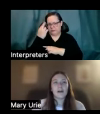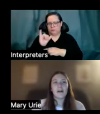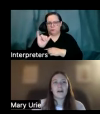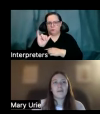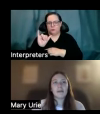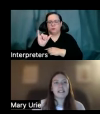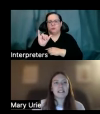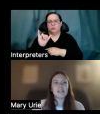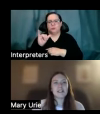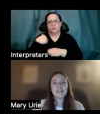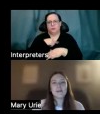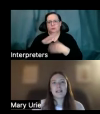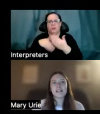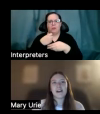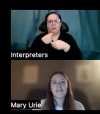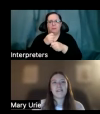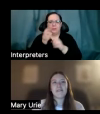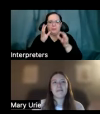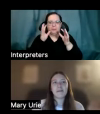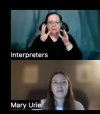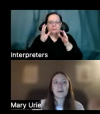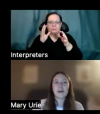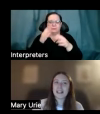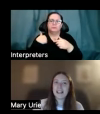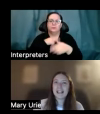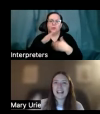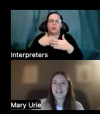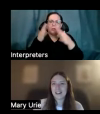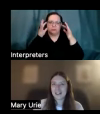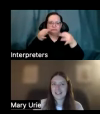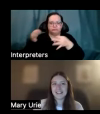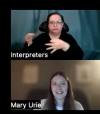all make decisions based off of both our head and our heart, not